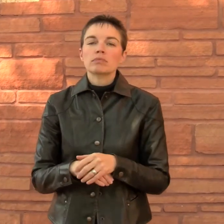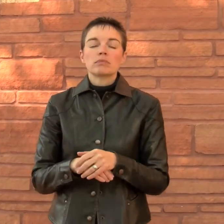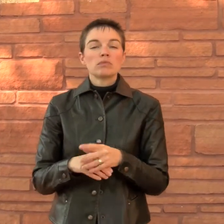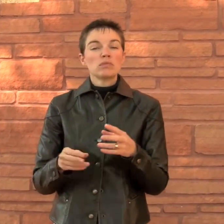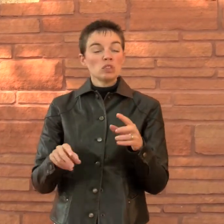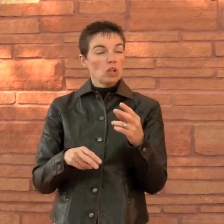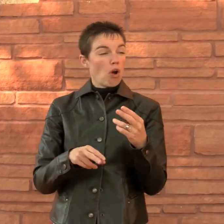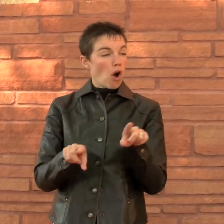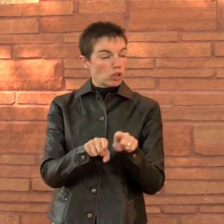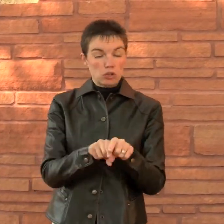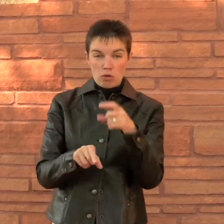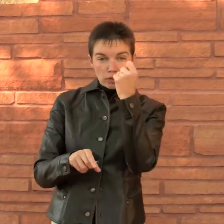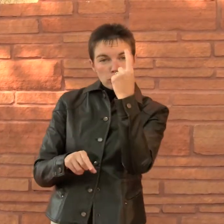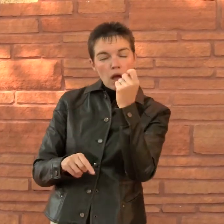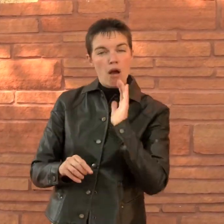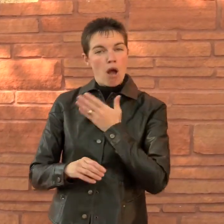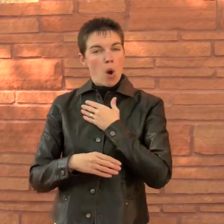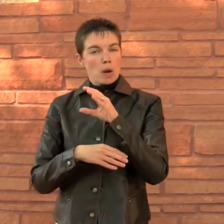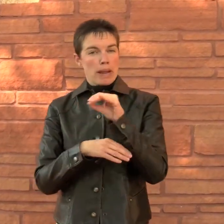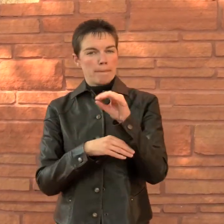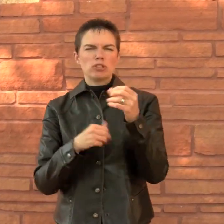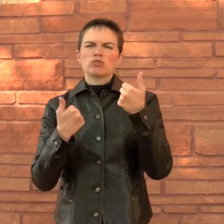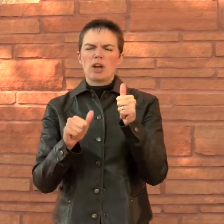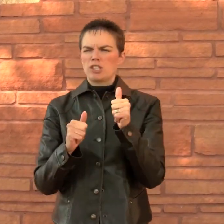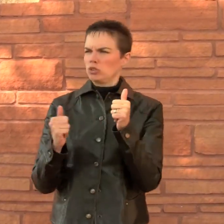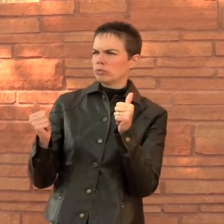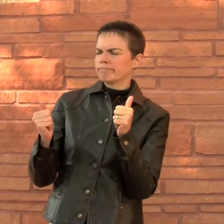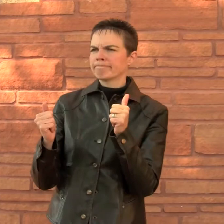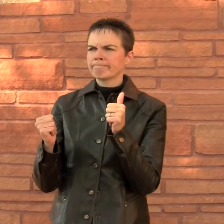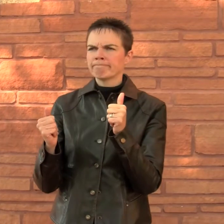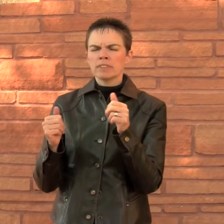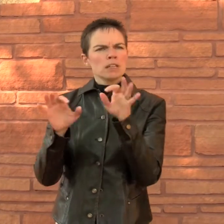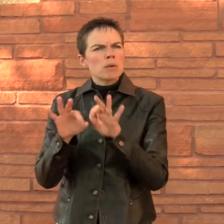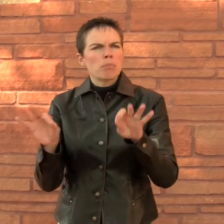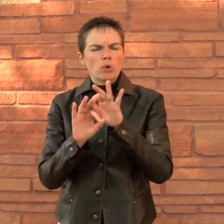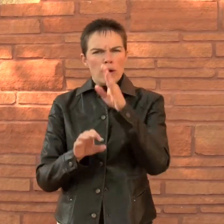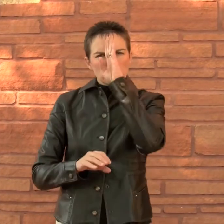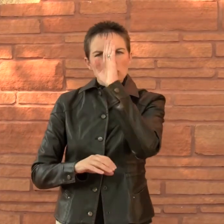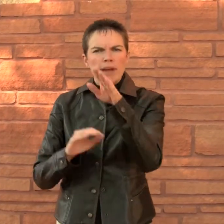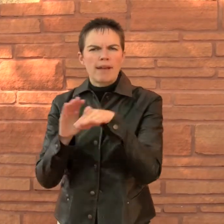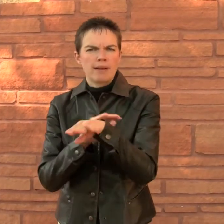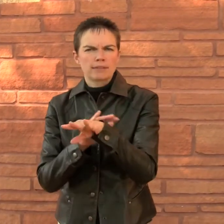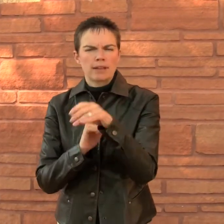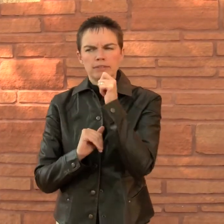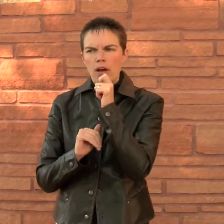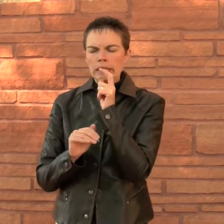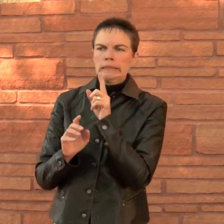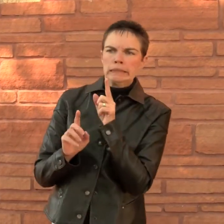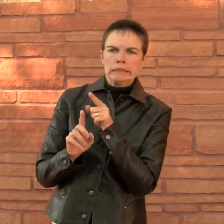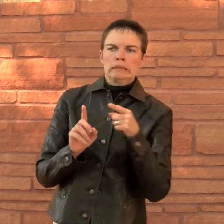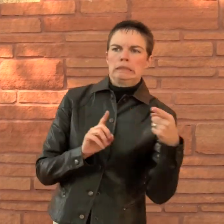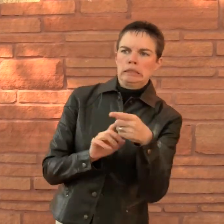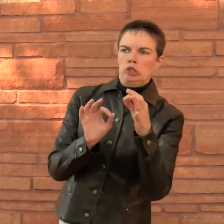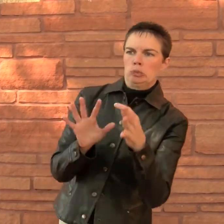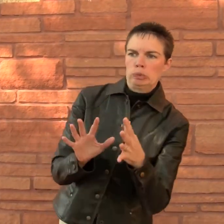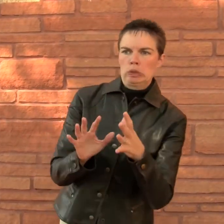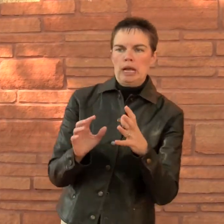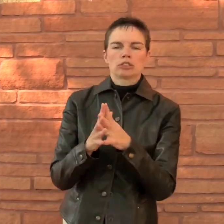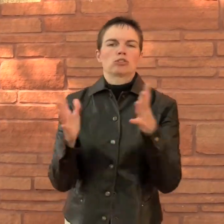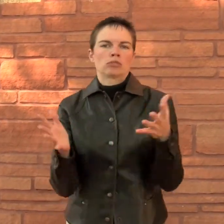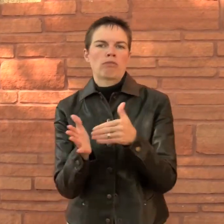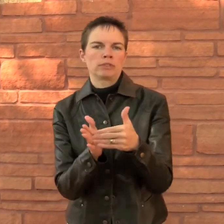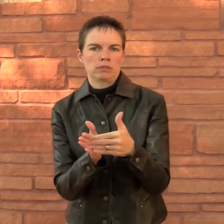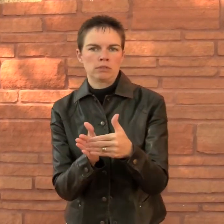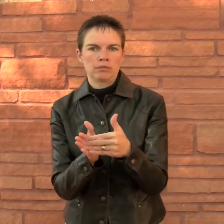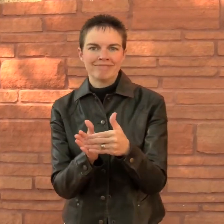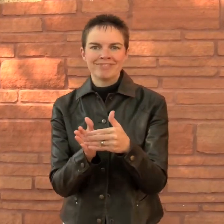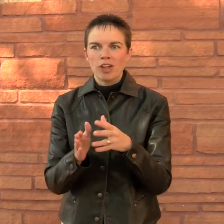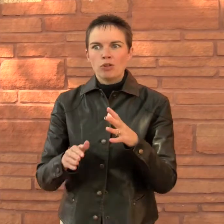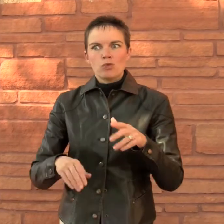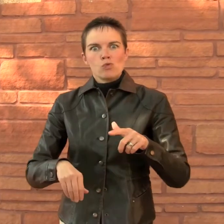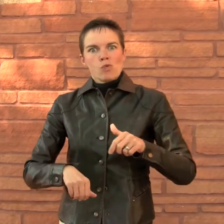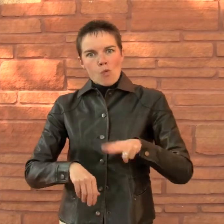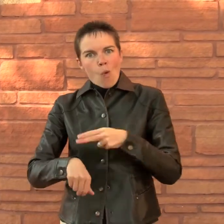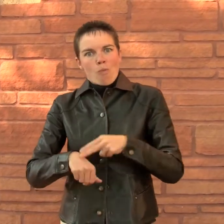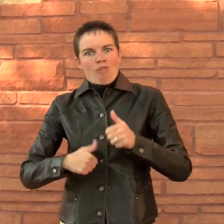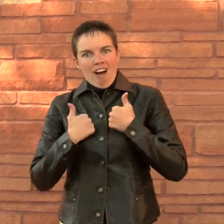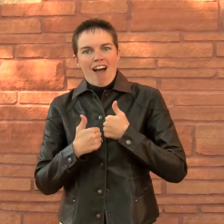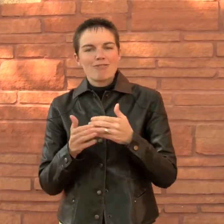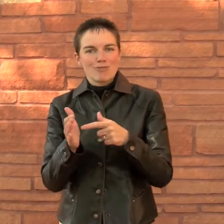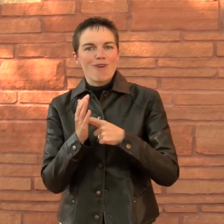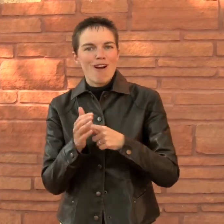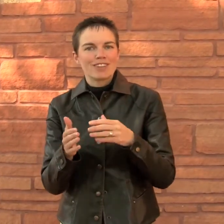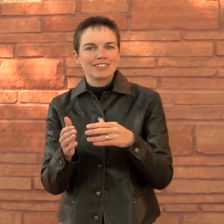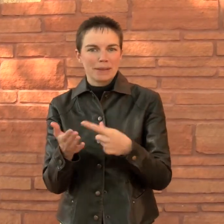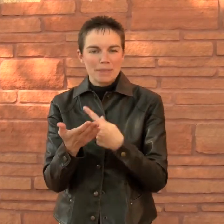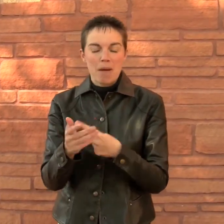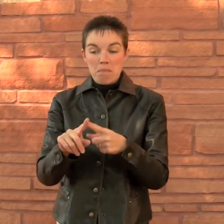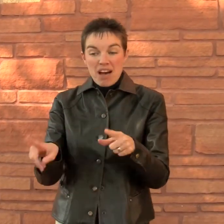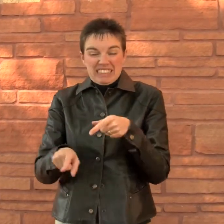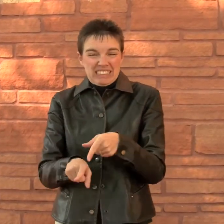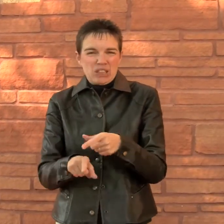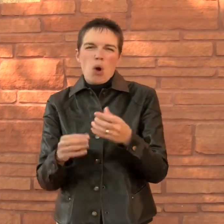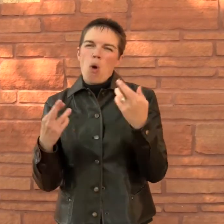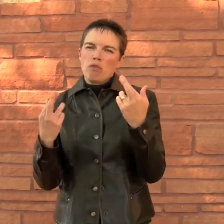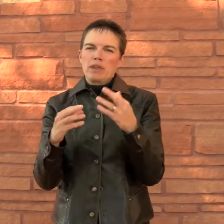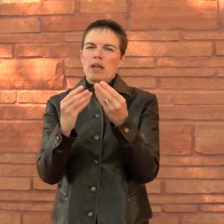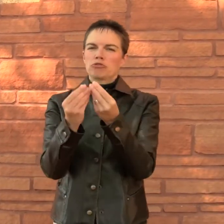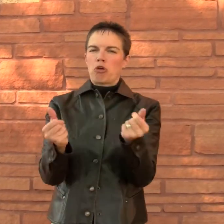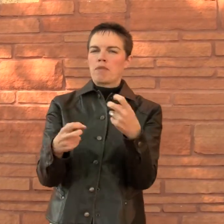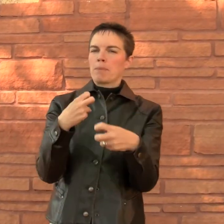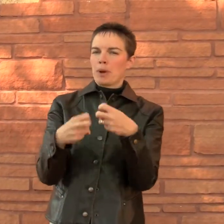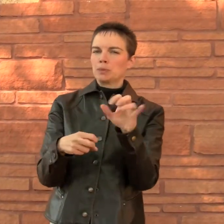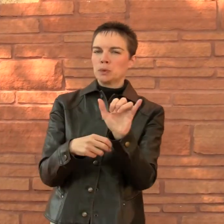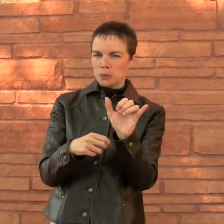Our company believes it is important to provide direct access to mediation when possible rather than having to work through an interpreter, although we realize that sometimes it is necessary.